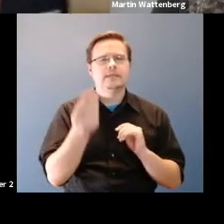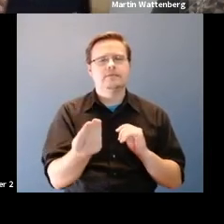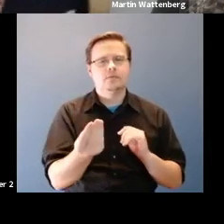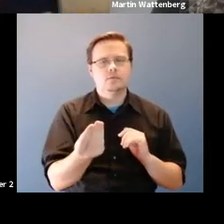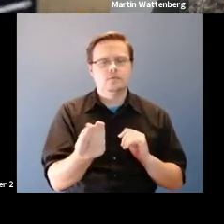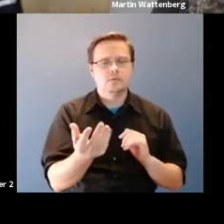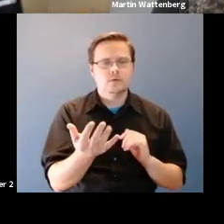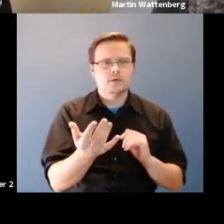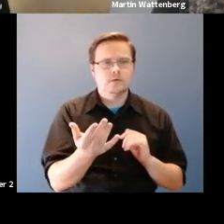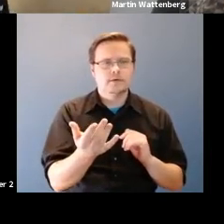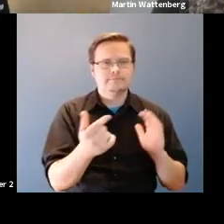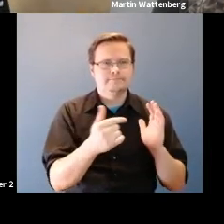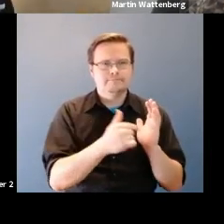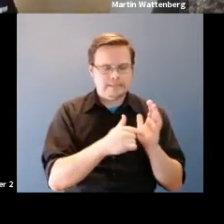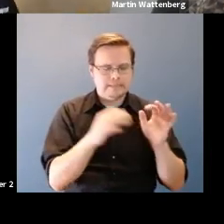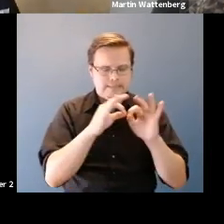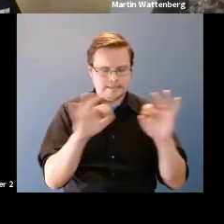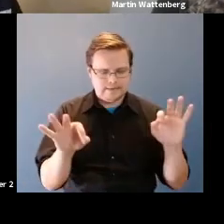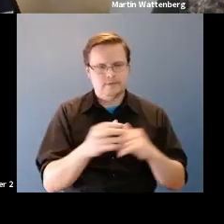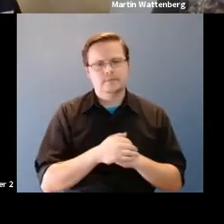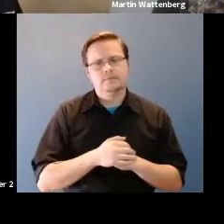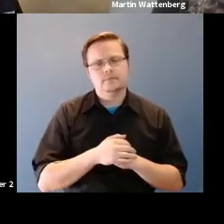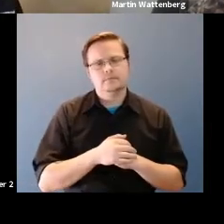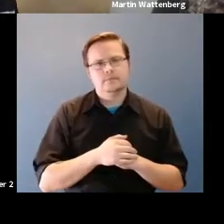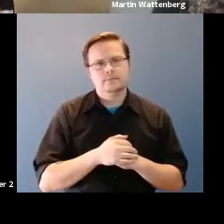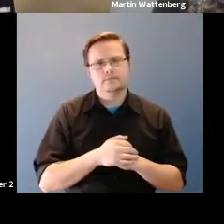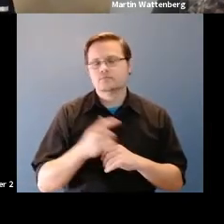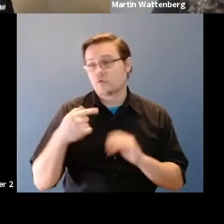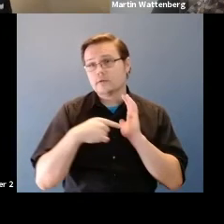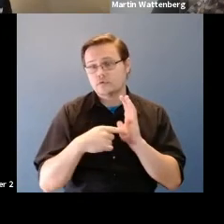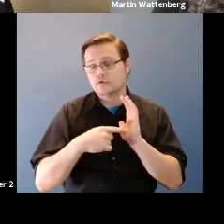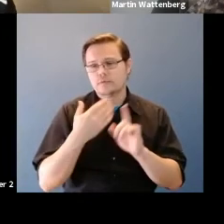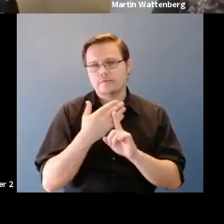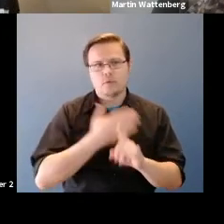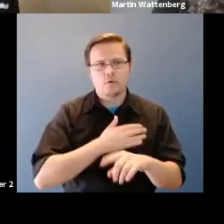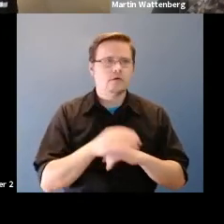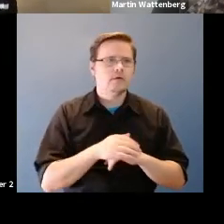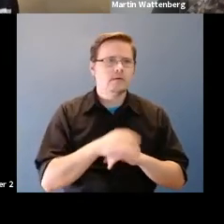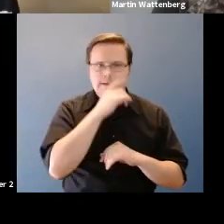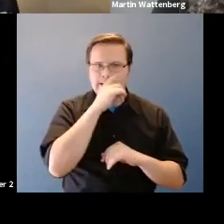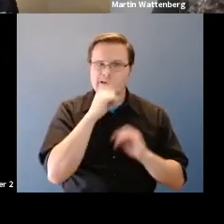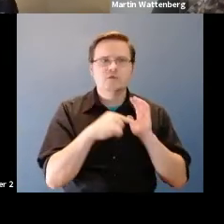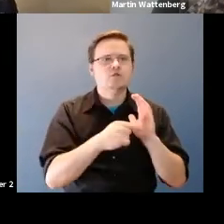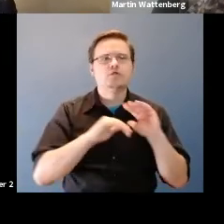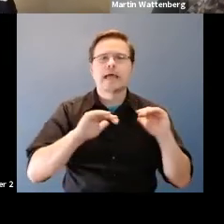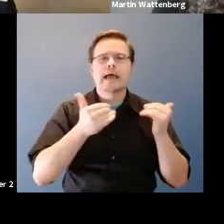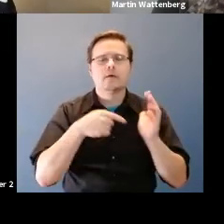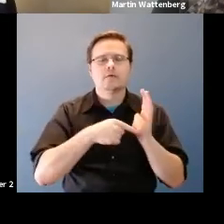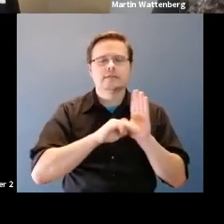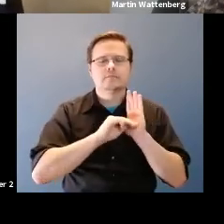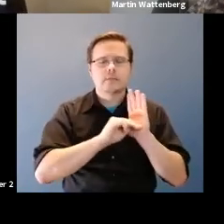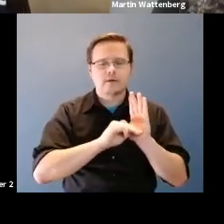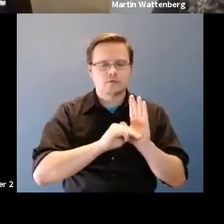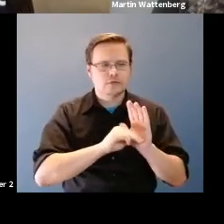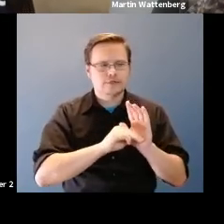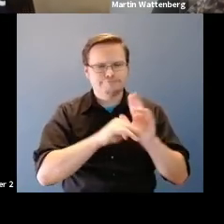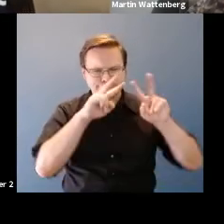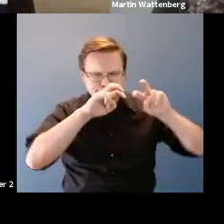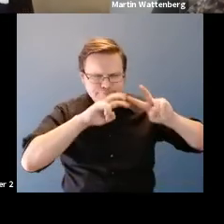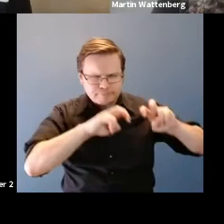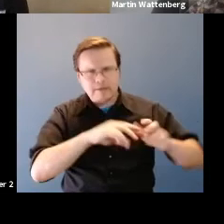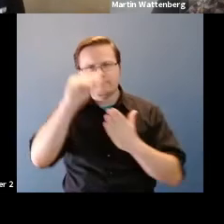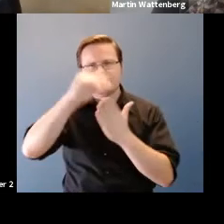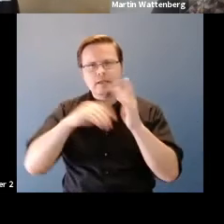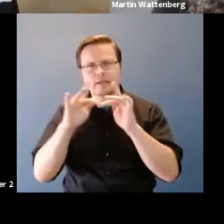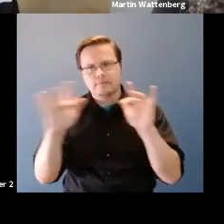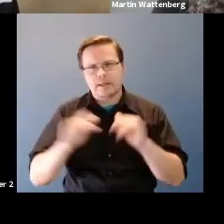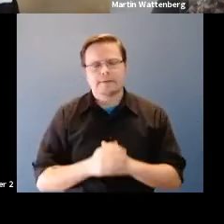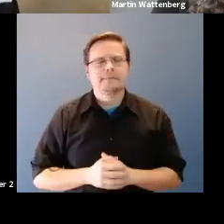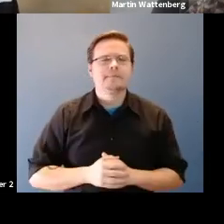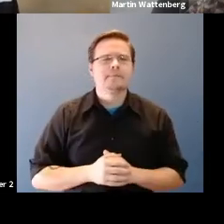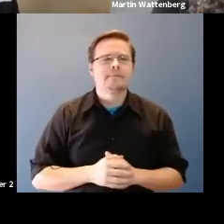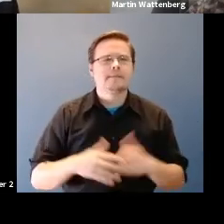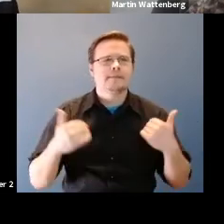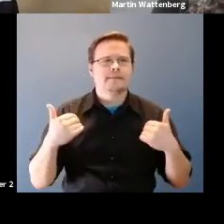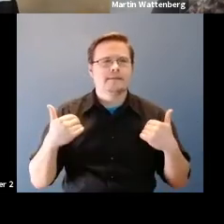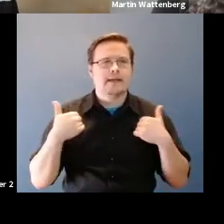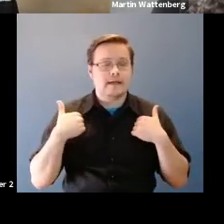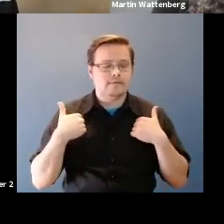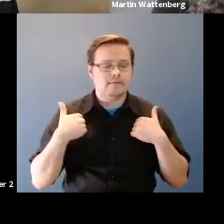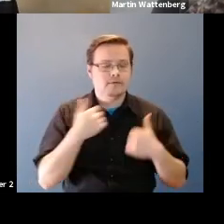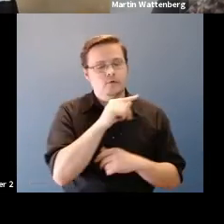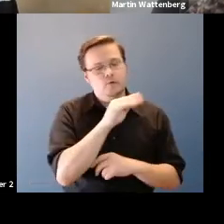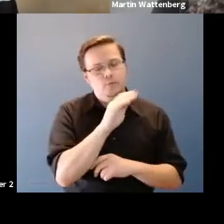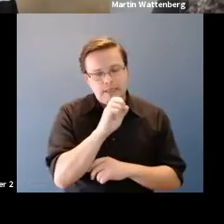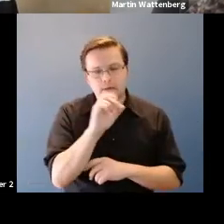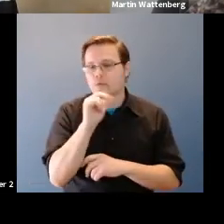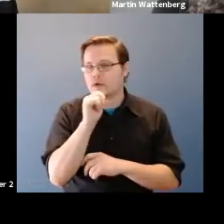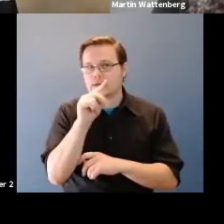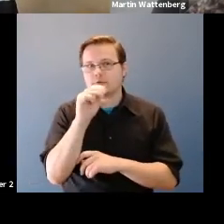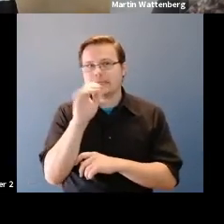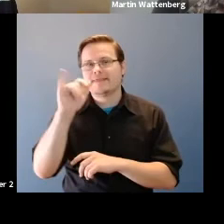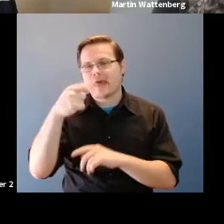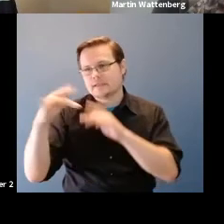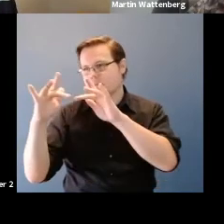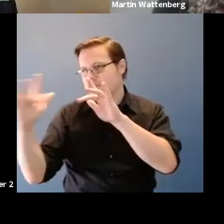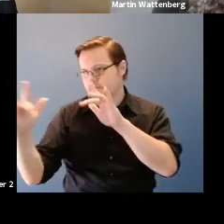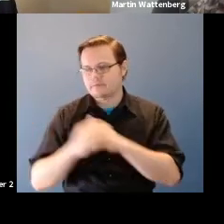Martin Wattenberg: This sentence that I, as I showed you before and it's showing how this model is potentially filling this okay and it's got to be or not to be, that is, the blank and then it shows a bunch of conclusions there.